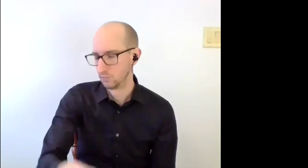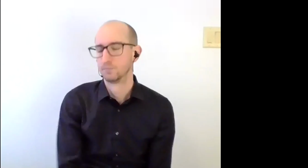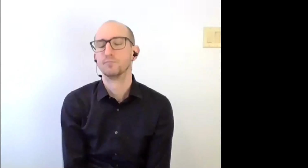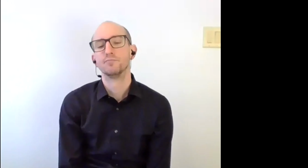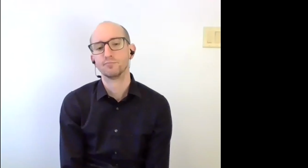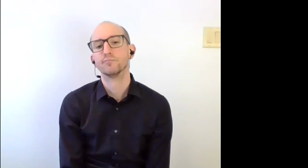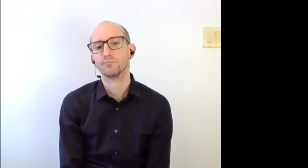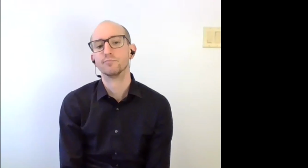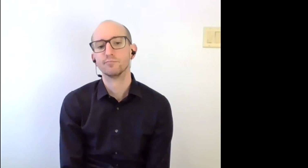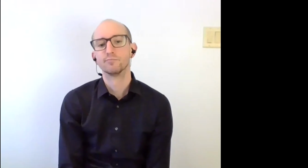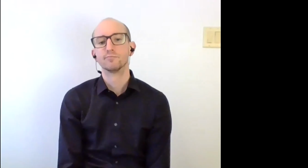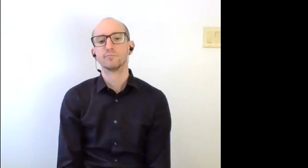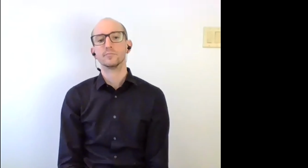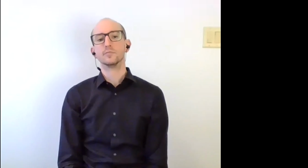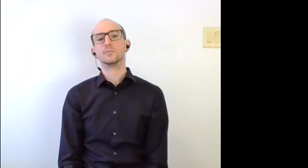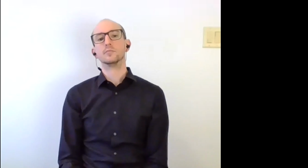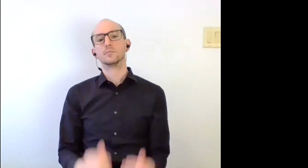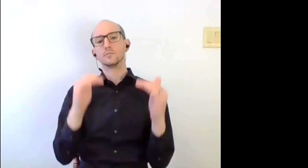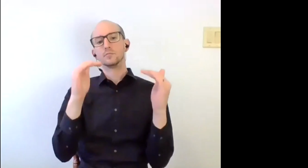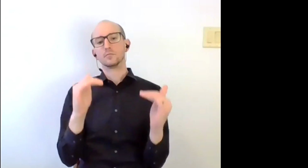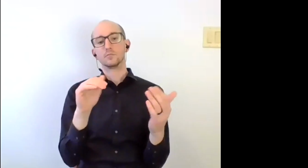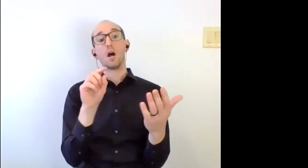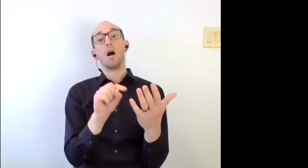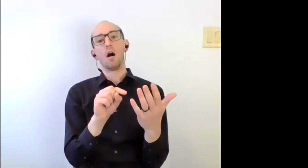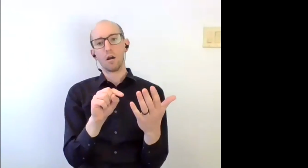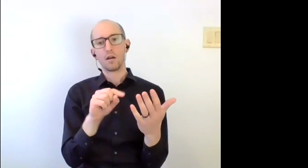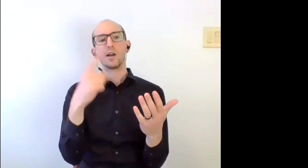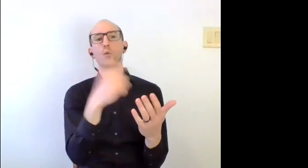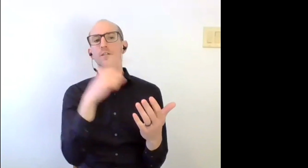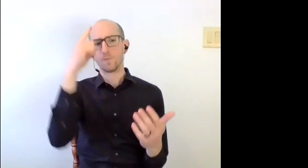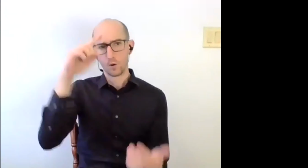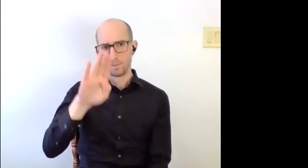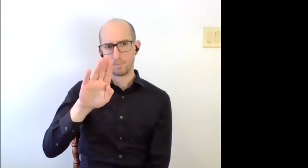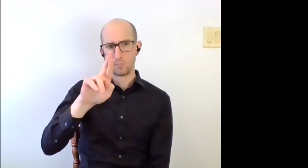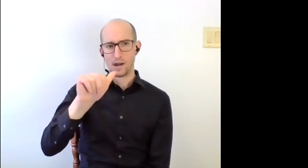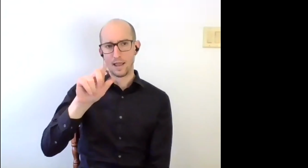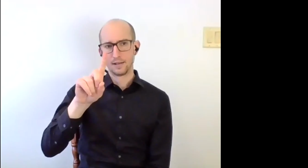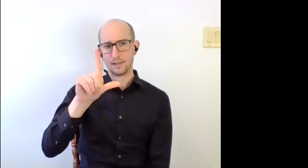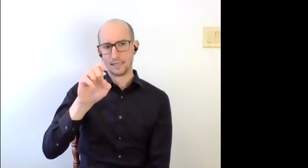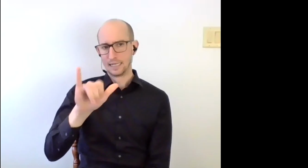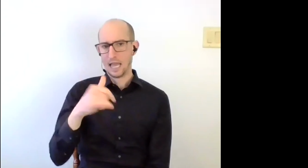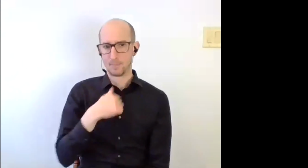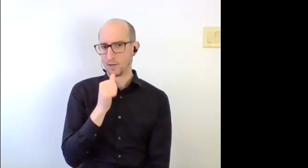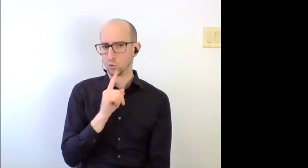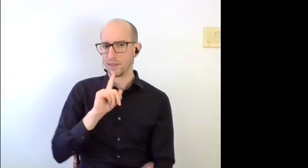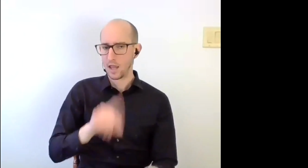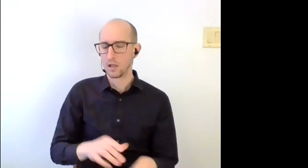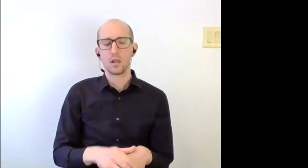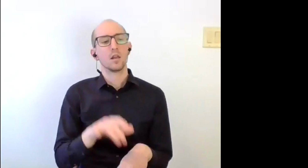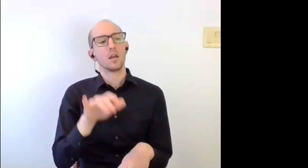success, and after we go back to full operations after April 27. So this is a Bradley question. I'm not sure